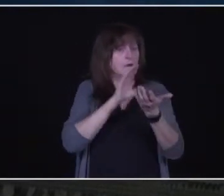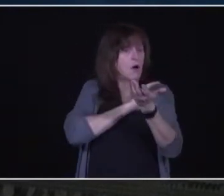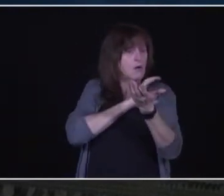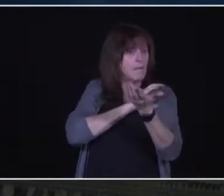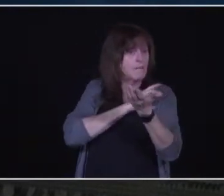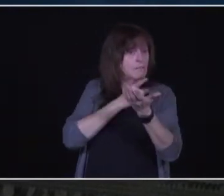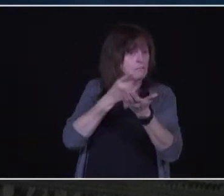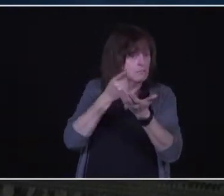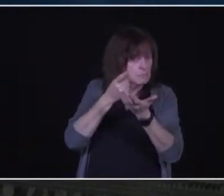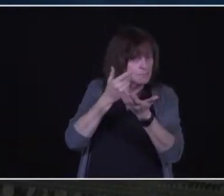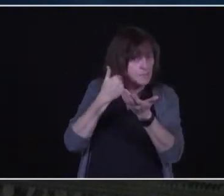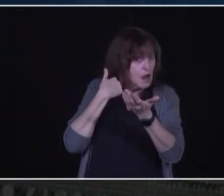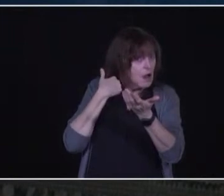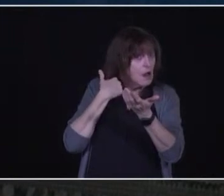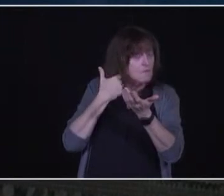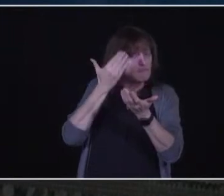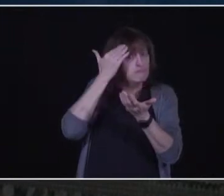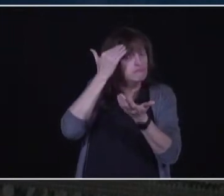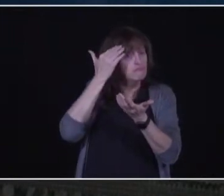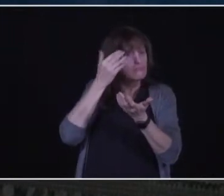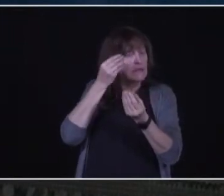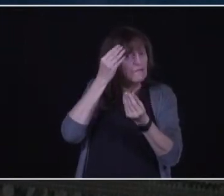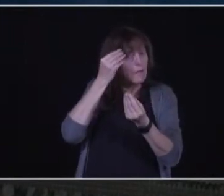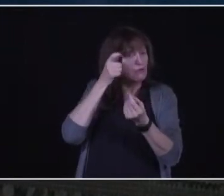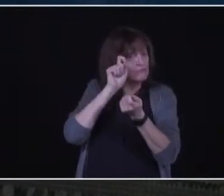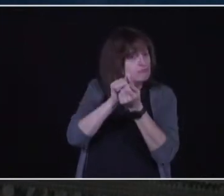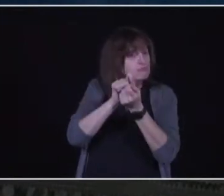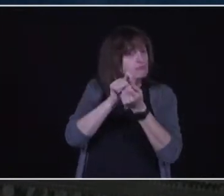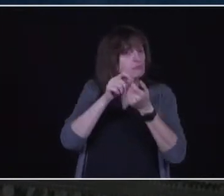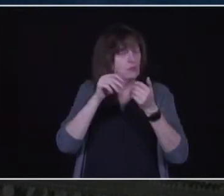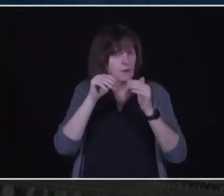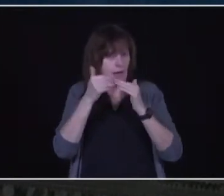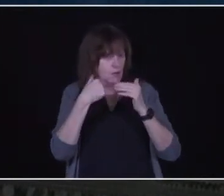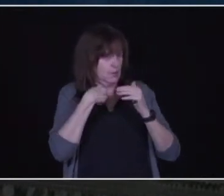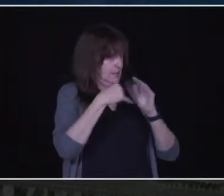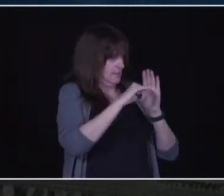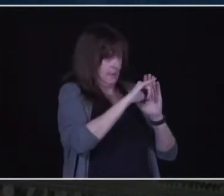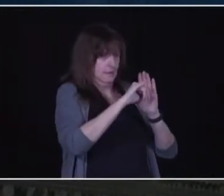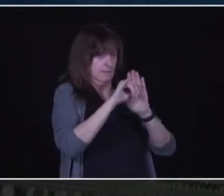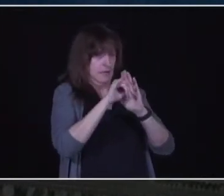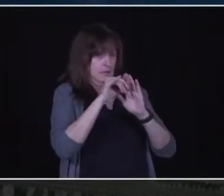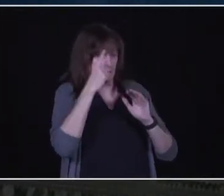in terms of being able to know the signs and understand what it looks like for